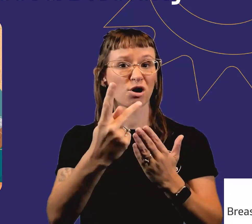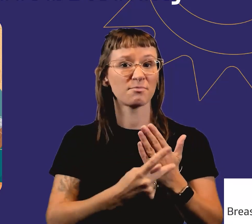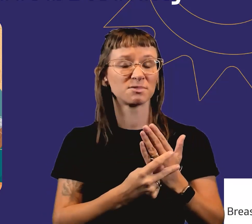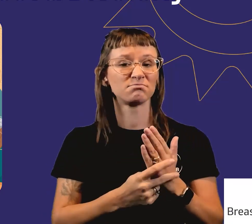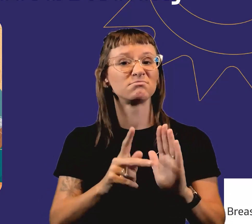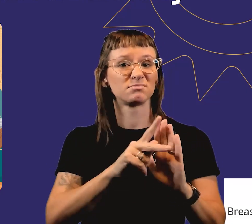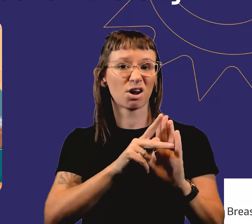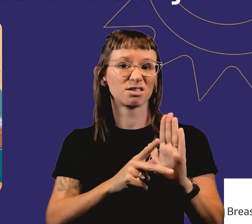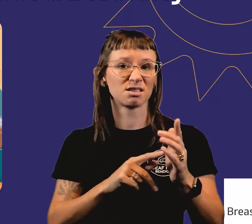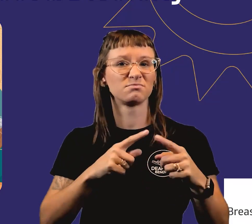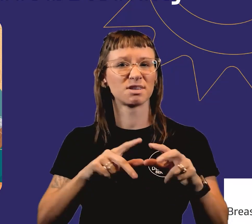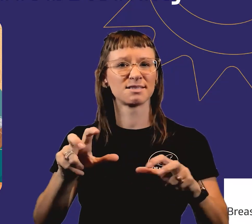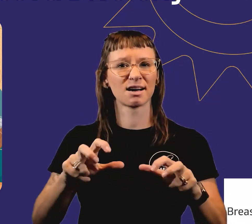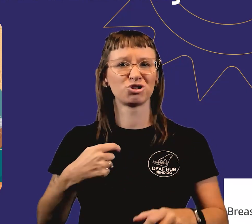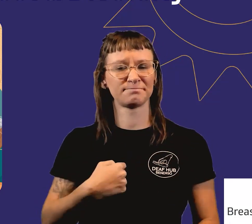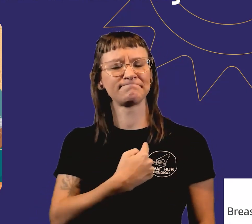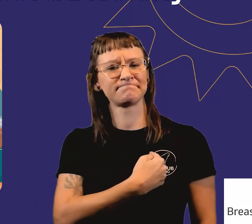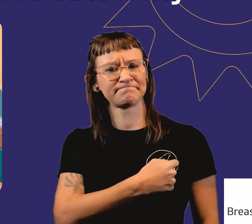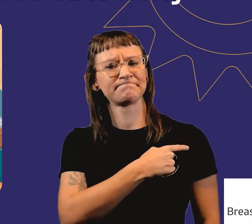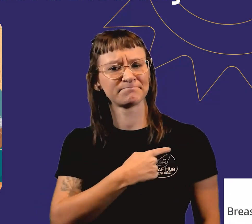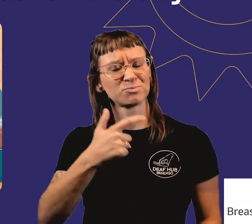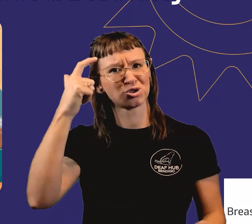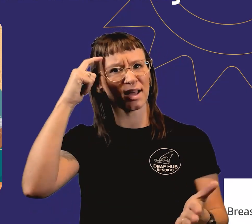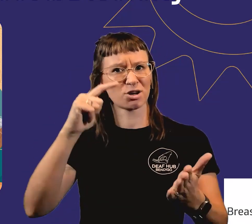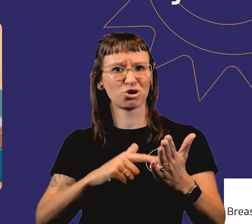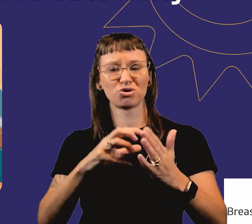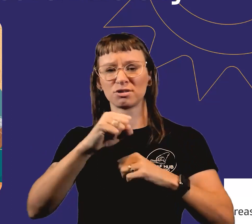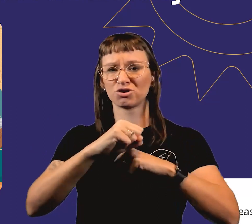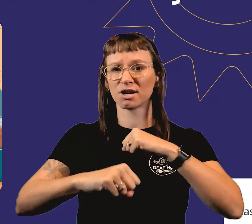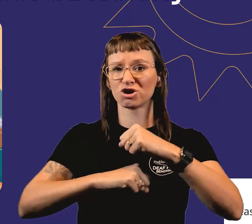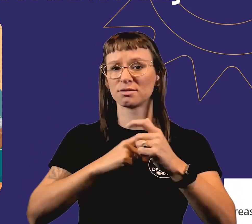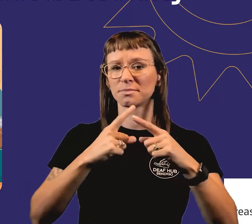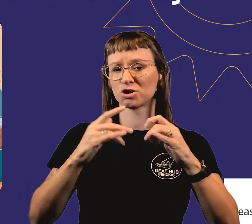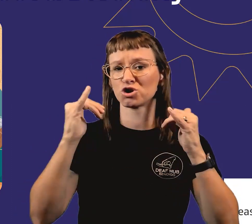Through our programs, policies and practices, we are committed to addressing the structural and